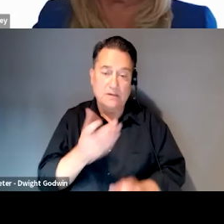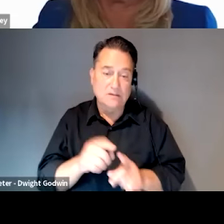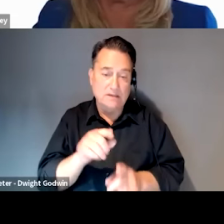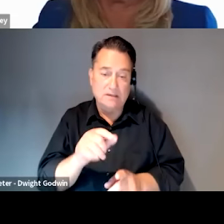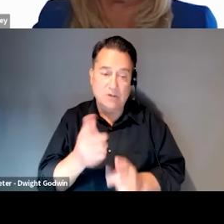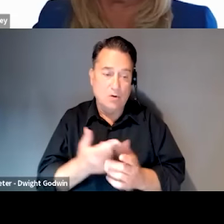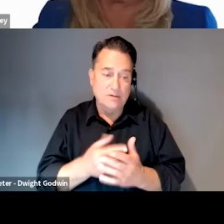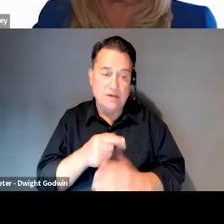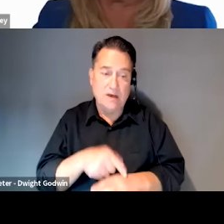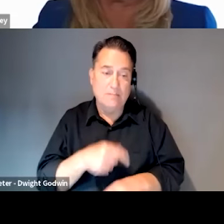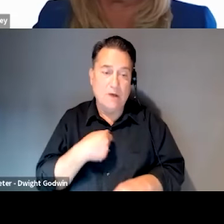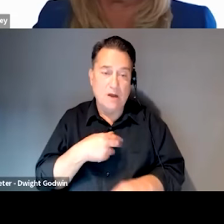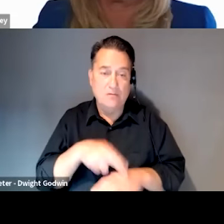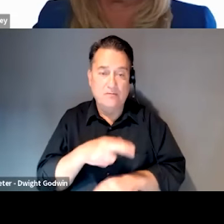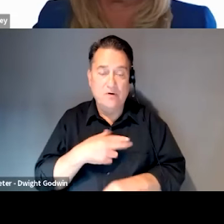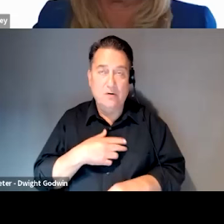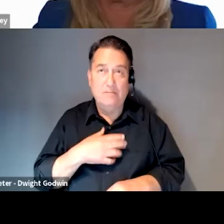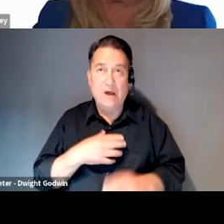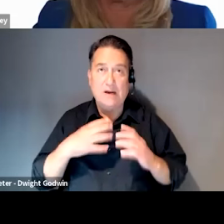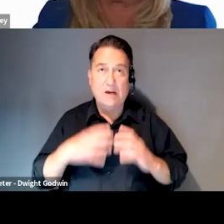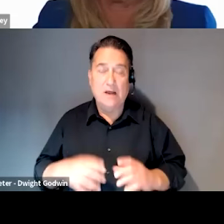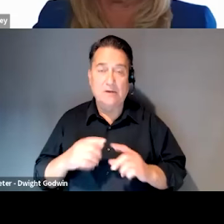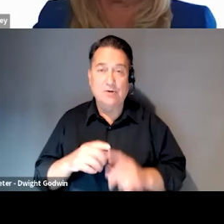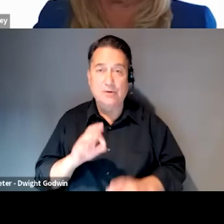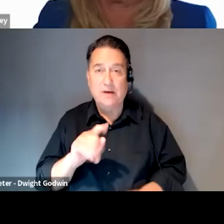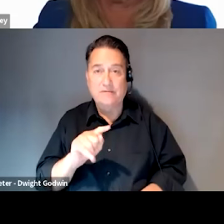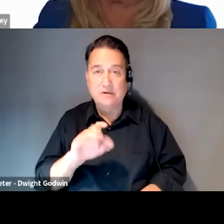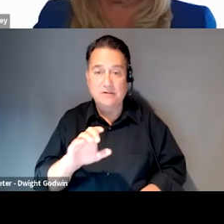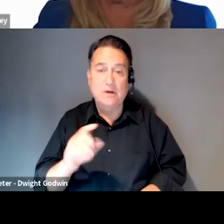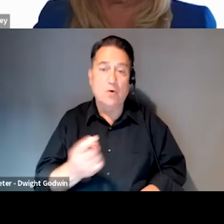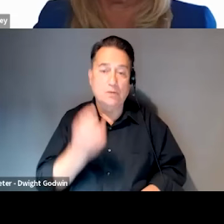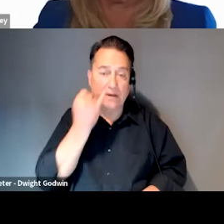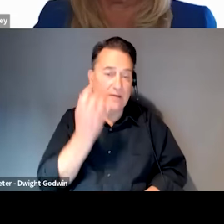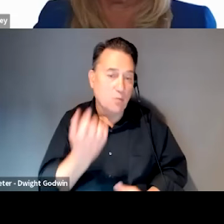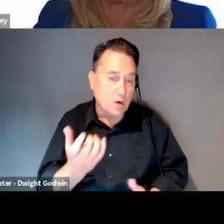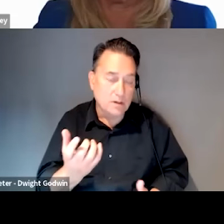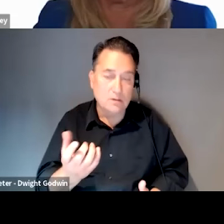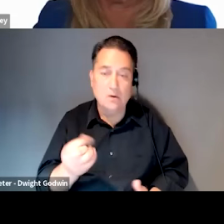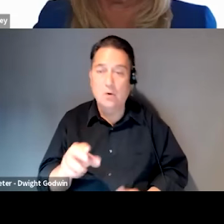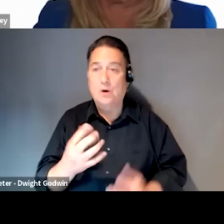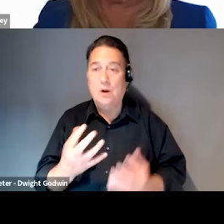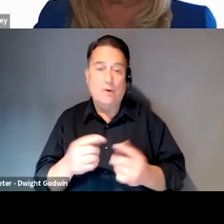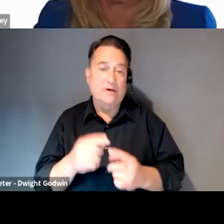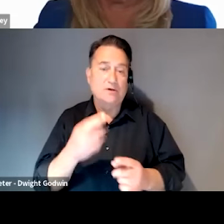"I refer my clients to the FTC only if they really want it." Or "I just wait till they're ready."